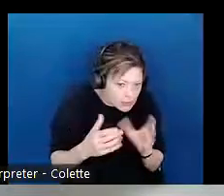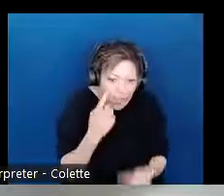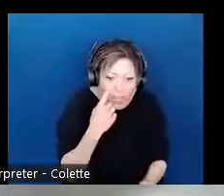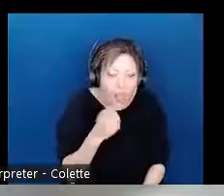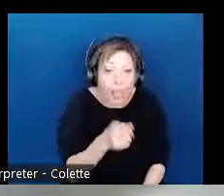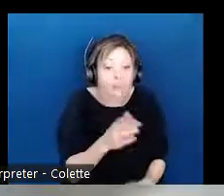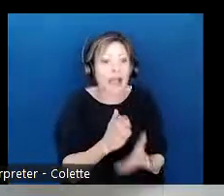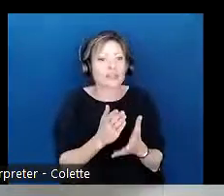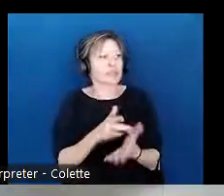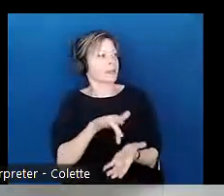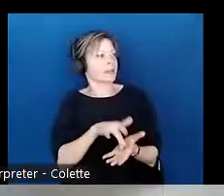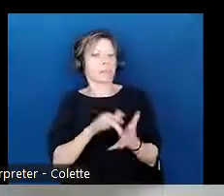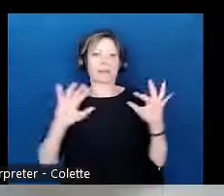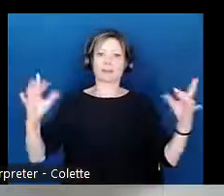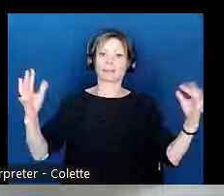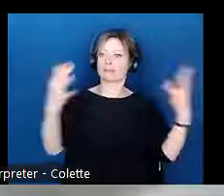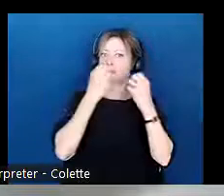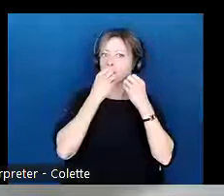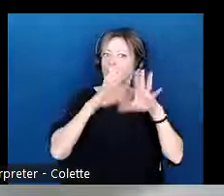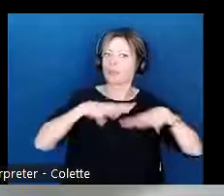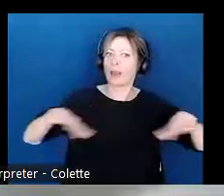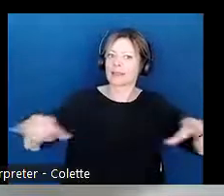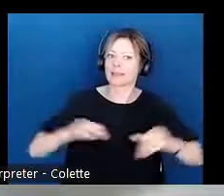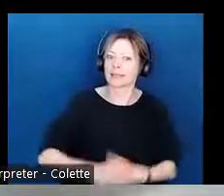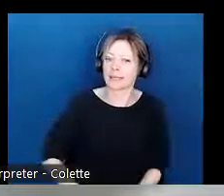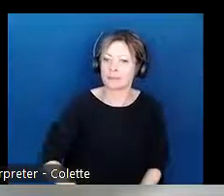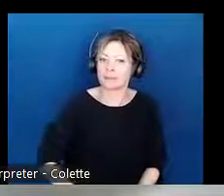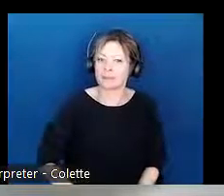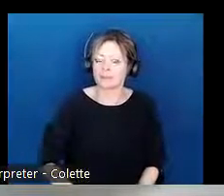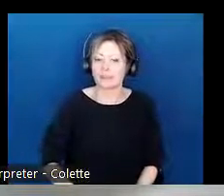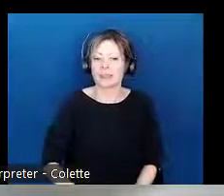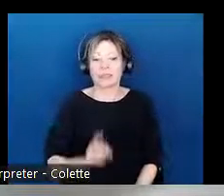um in The beautiful landscape as well so it's nice seeing porcelain outside